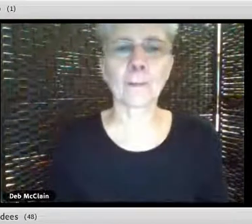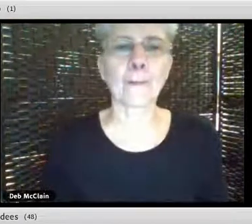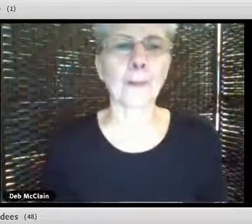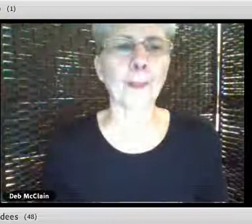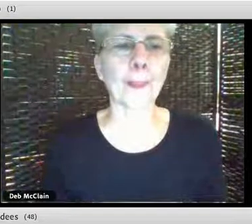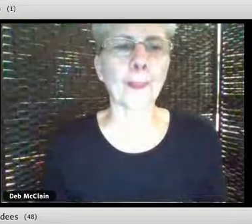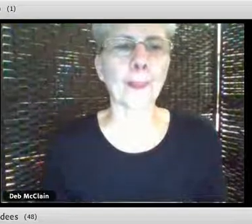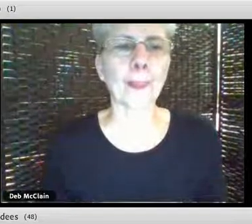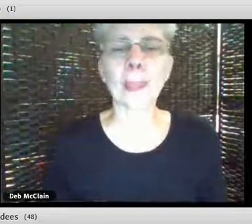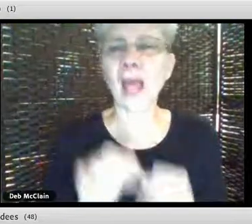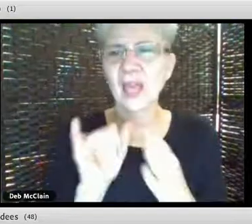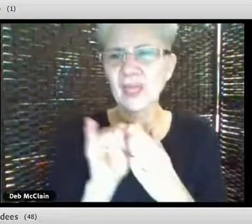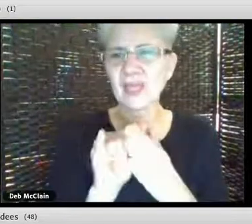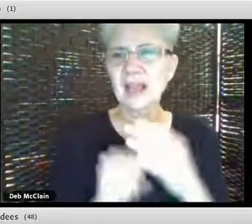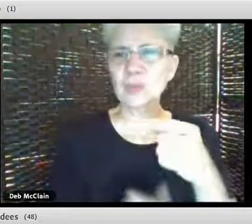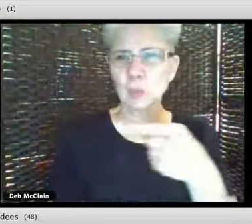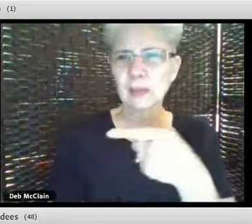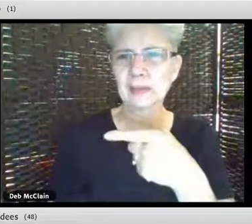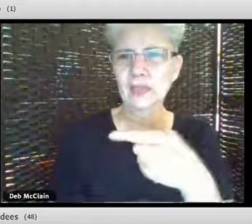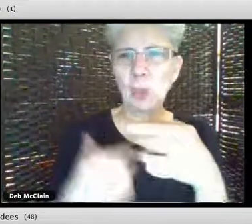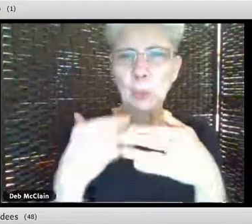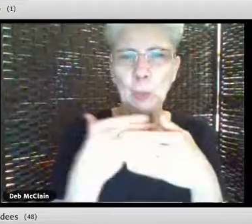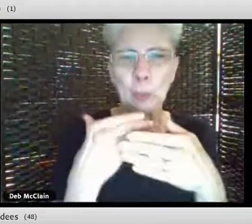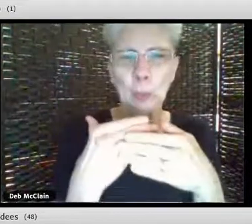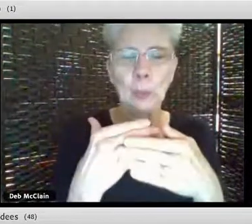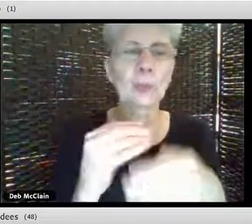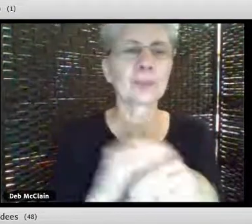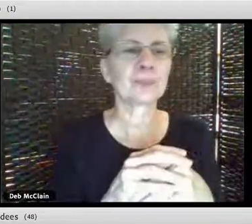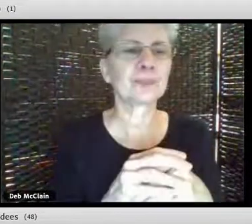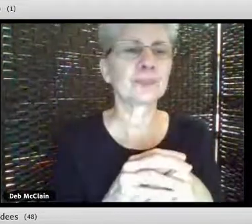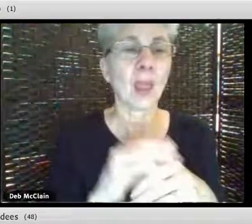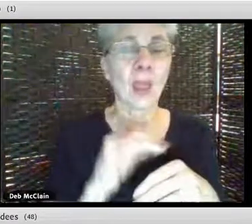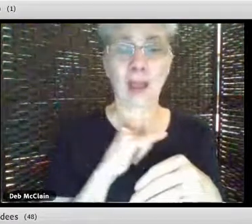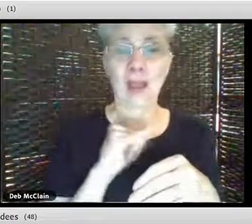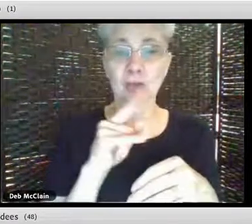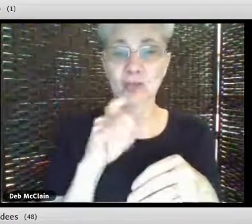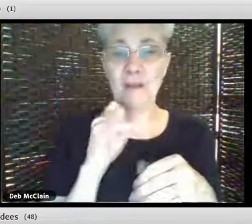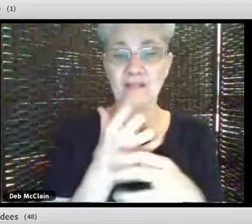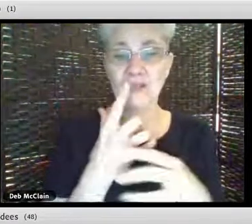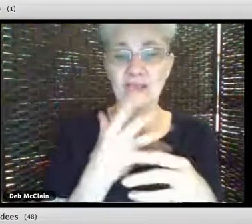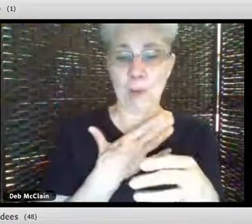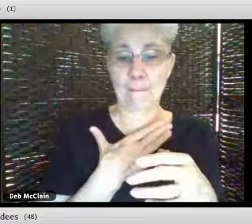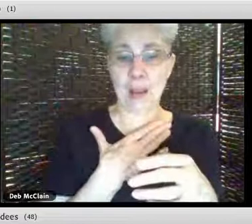so that's what's under new. My Drive is everything that I have stored on My Drive.